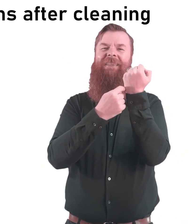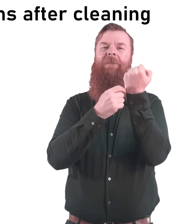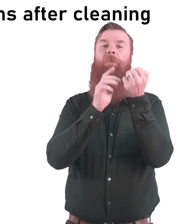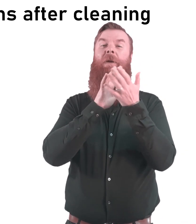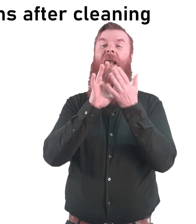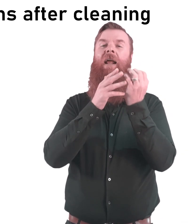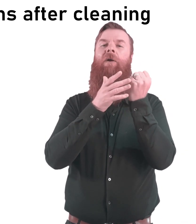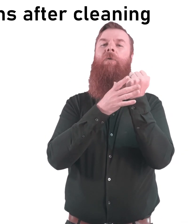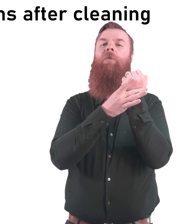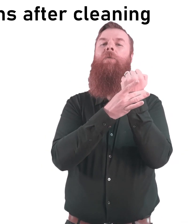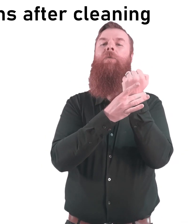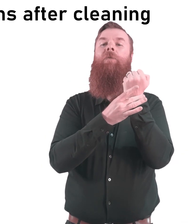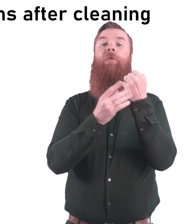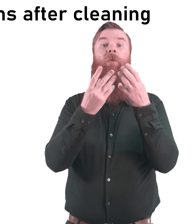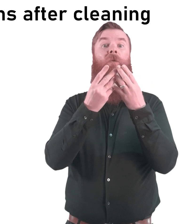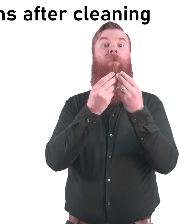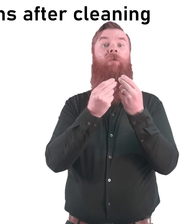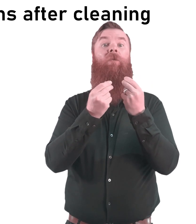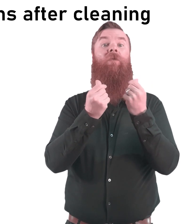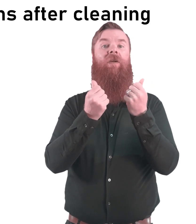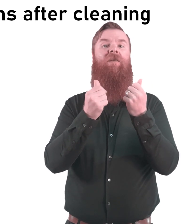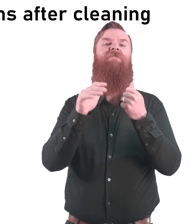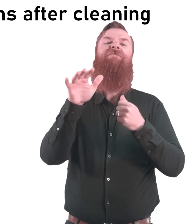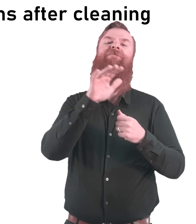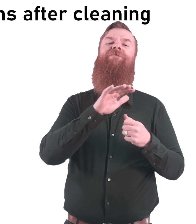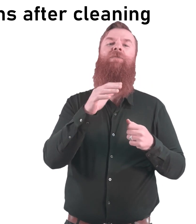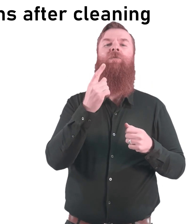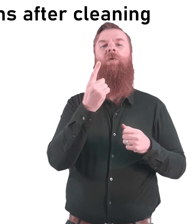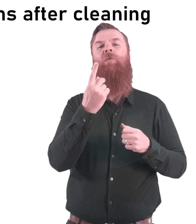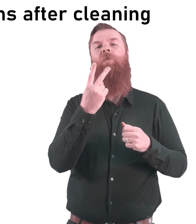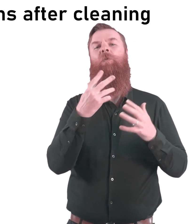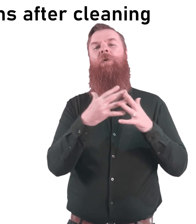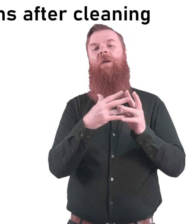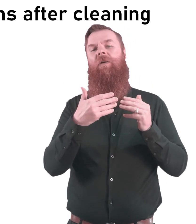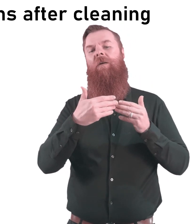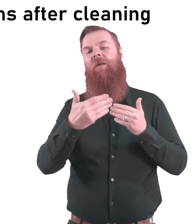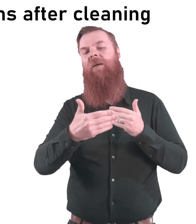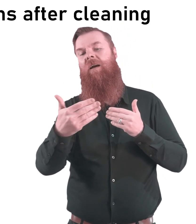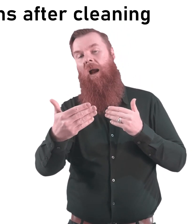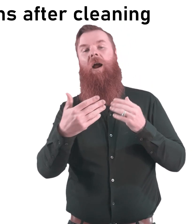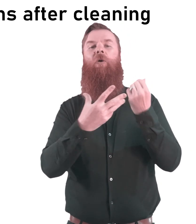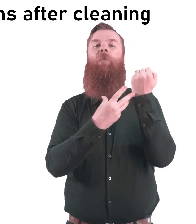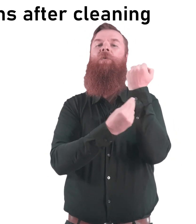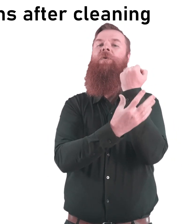The bleeding will usually stop after cleaning between teeth regularly for 1-2 weeks.